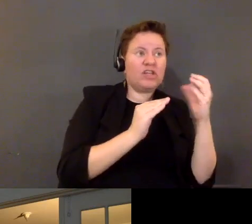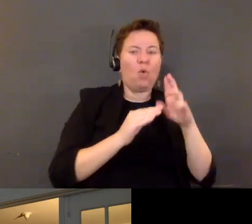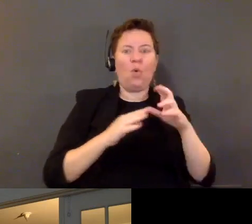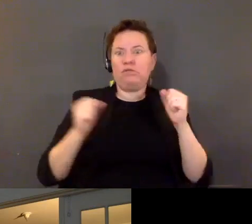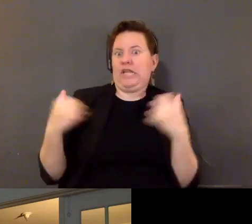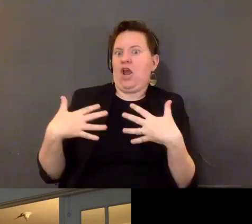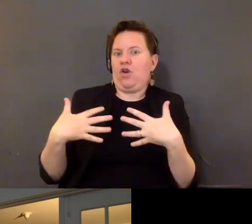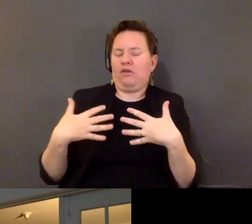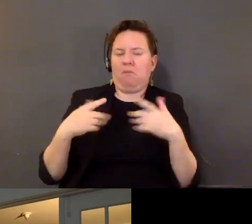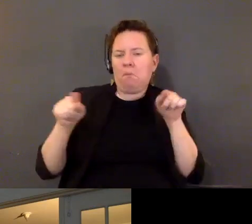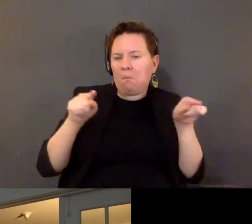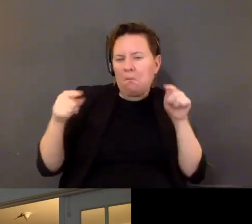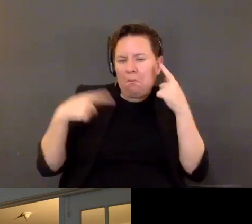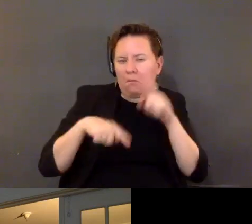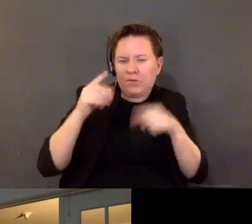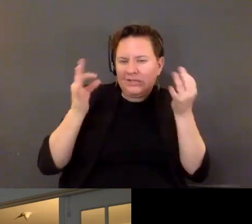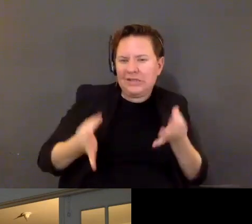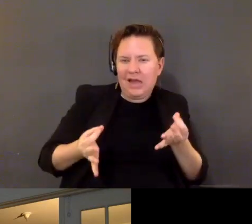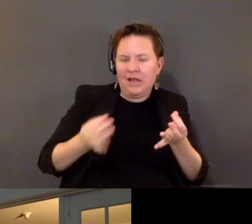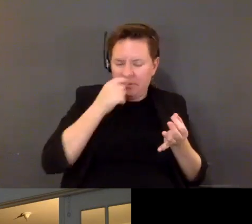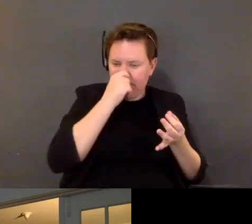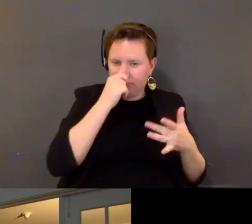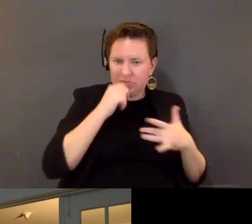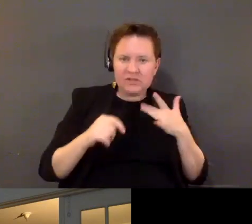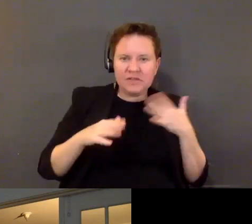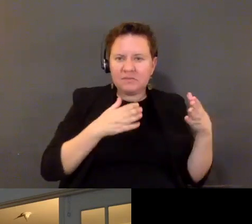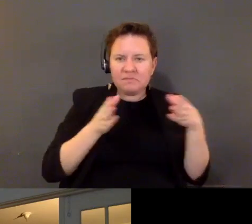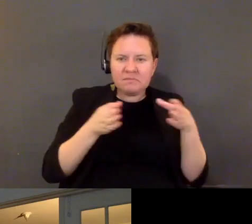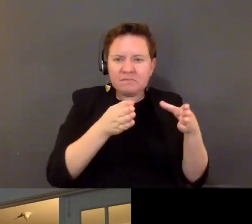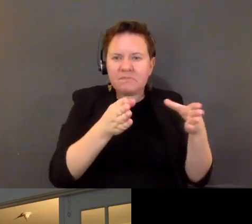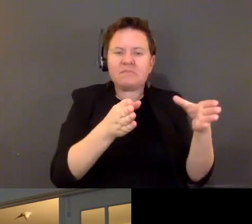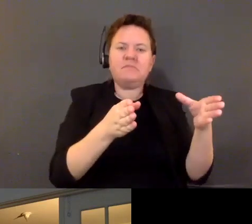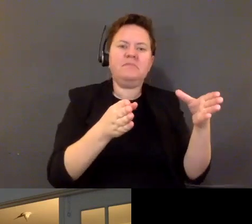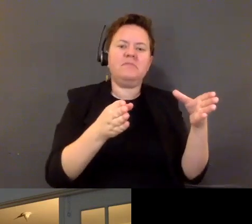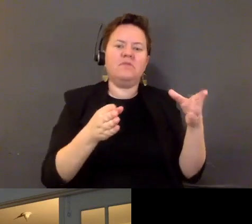the ambience encouraged encouraged desire for the utrecht while reassuring the viewers